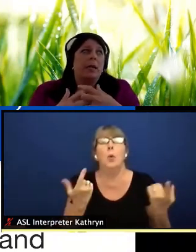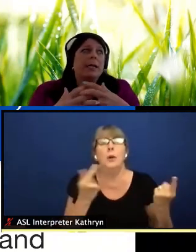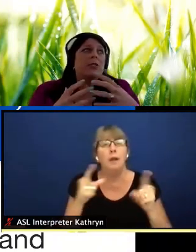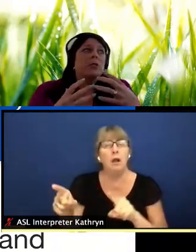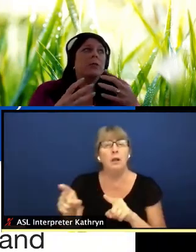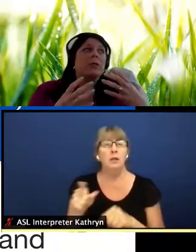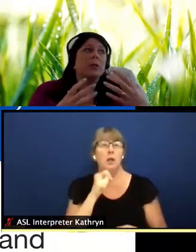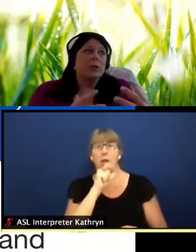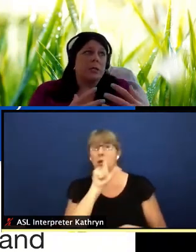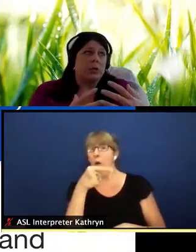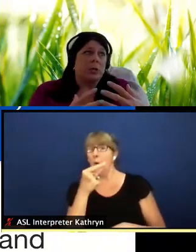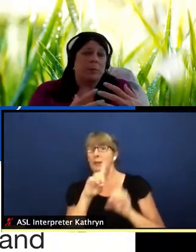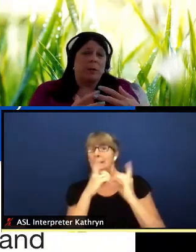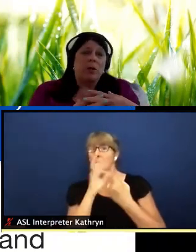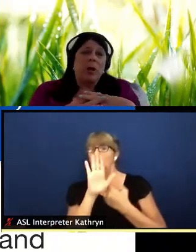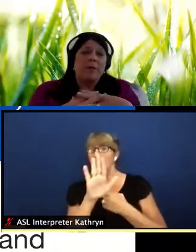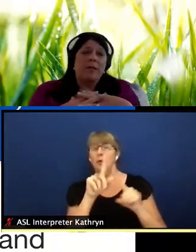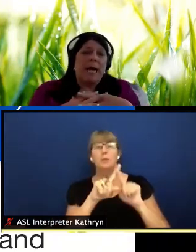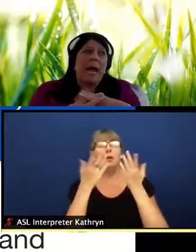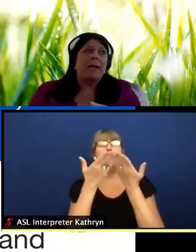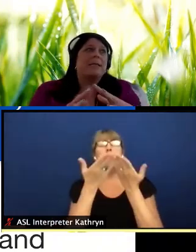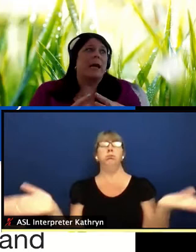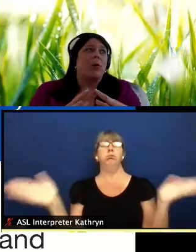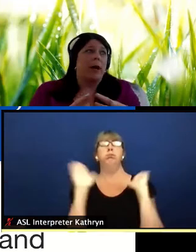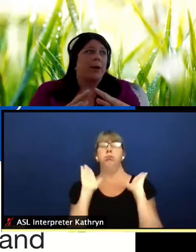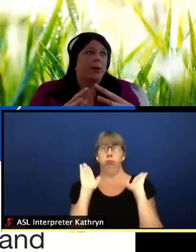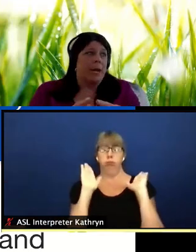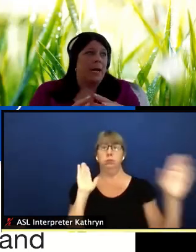Not just with your district but you have to cast that wider net.